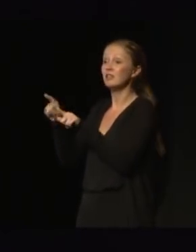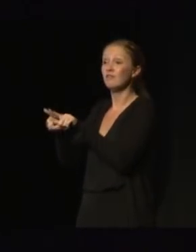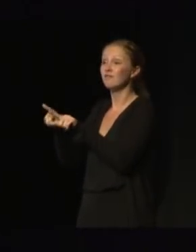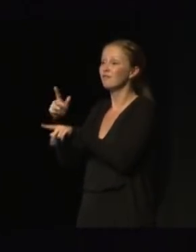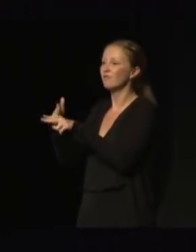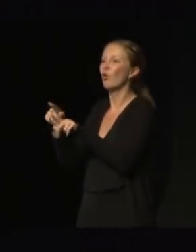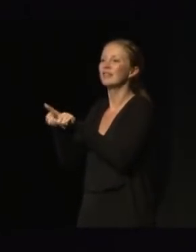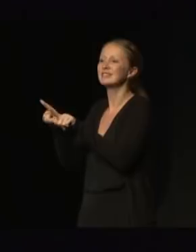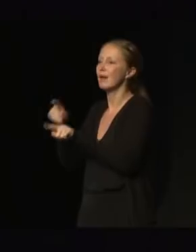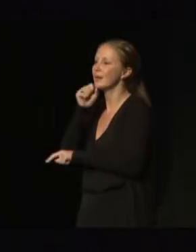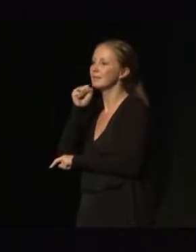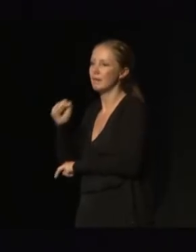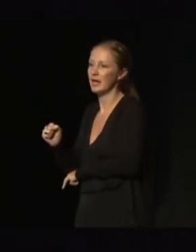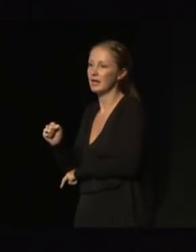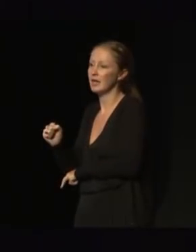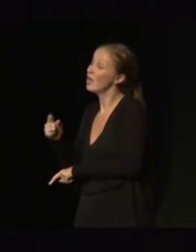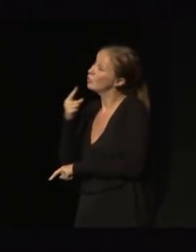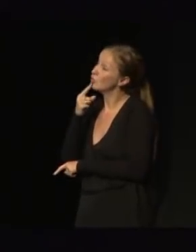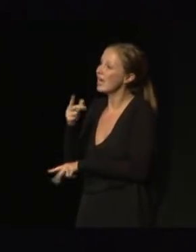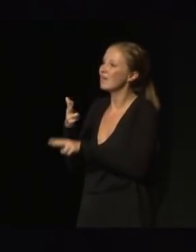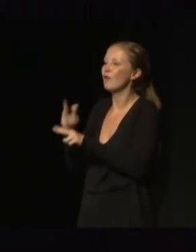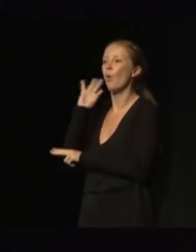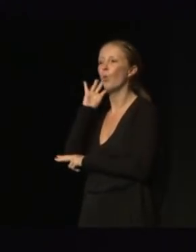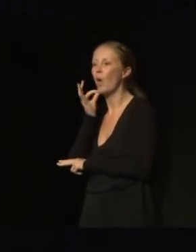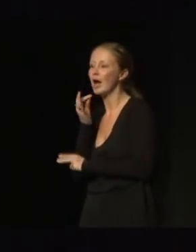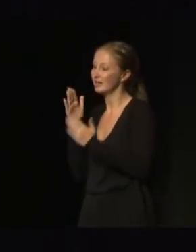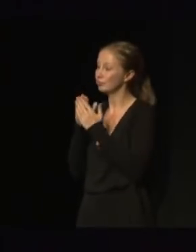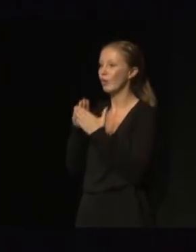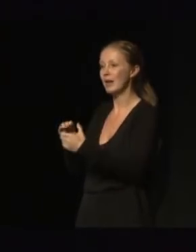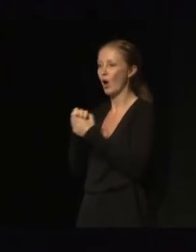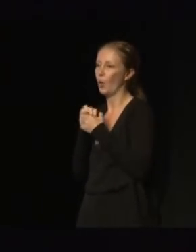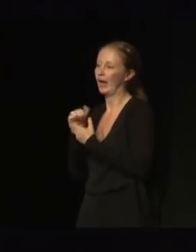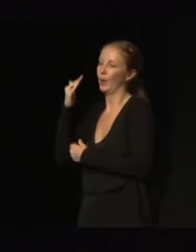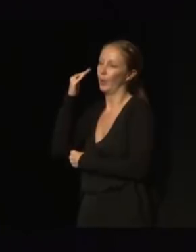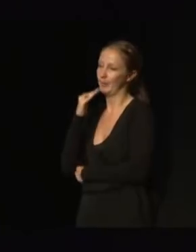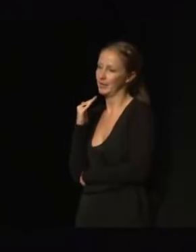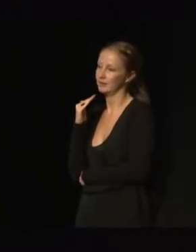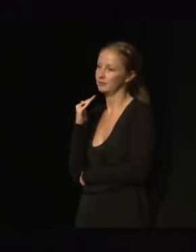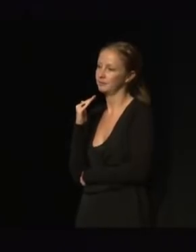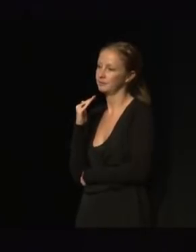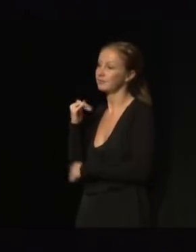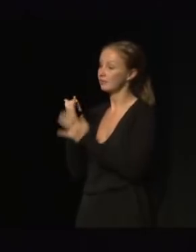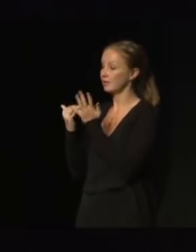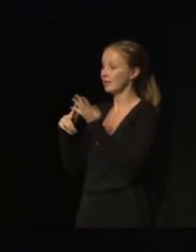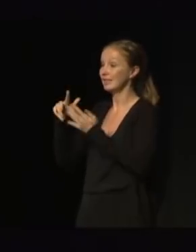That is to say it's a vote for white propertied women. And, indeed, the suffragettes have very little time even